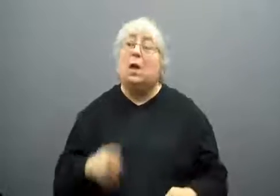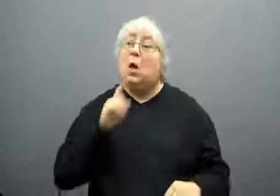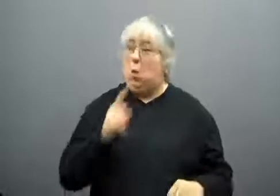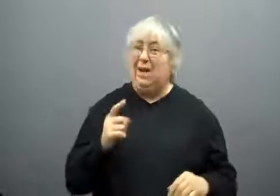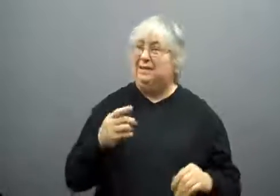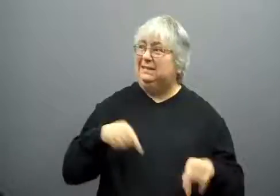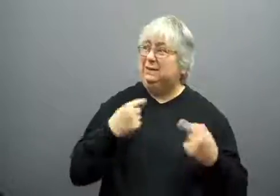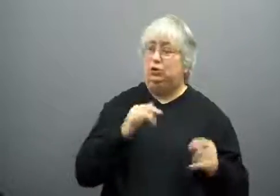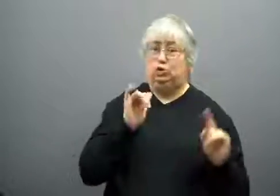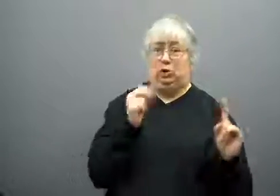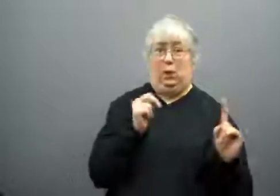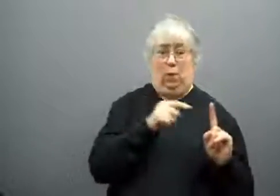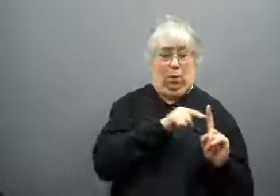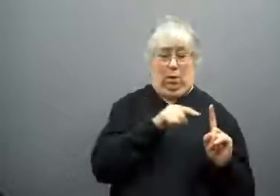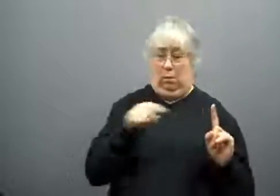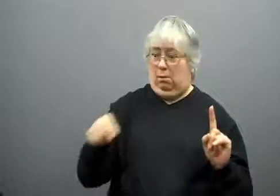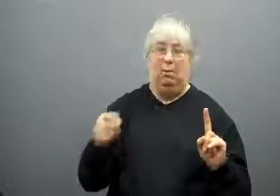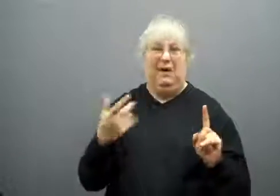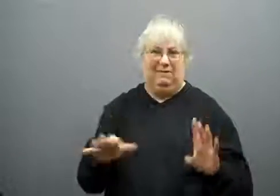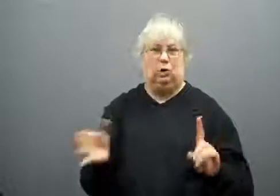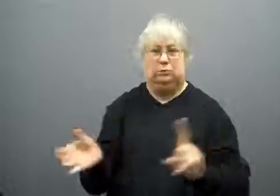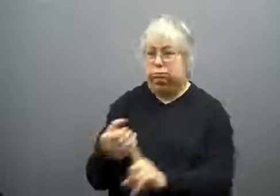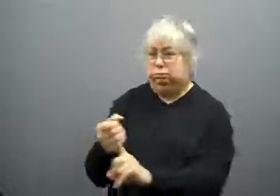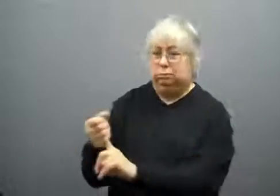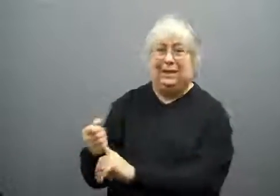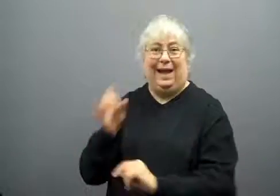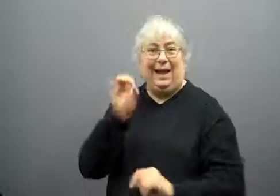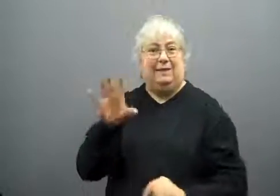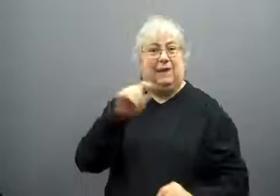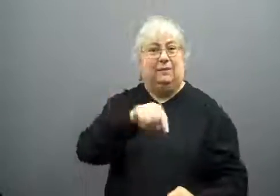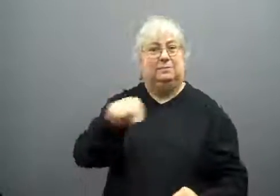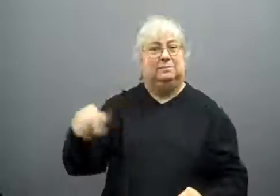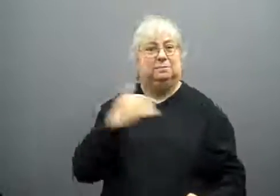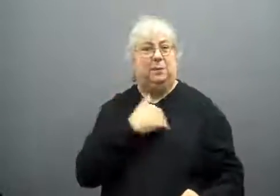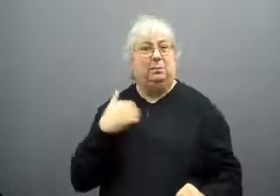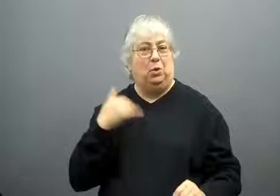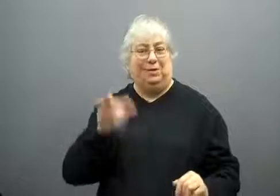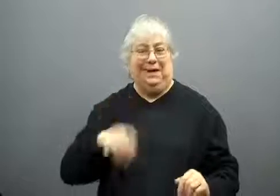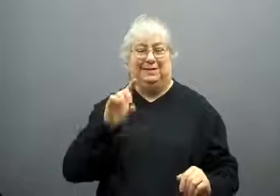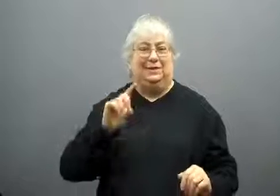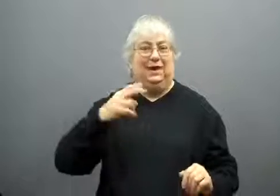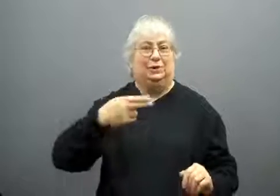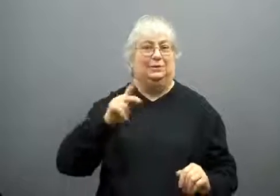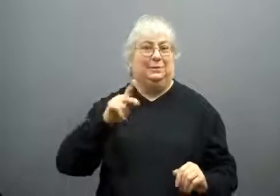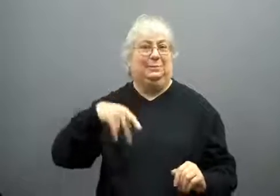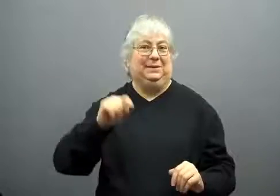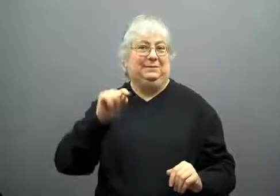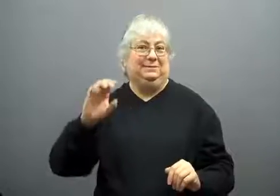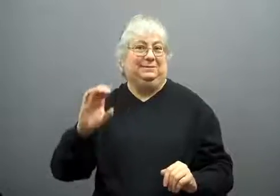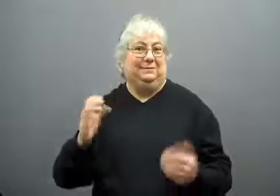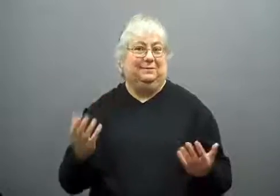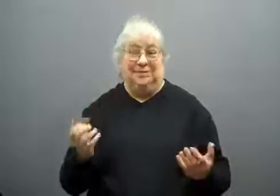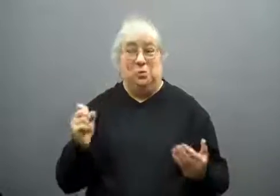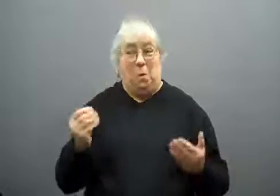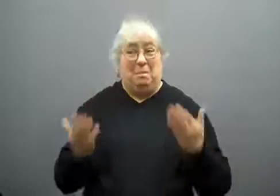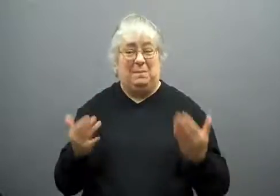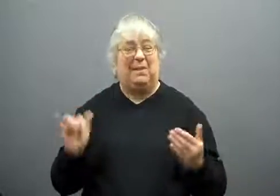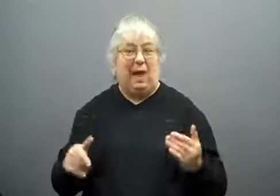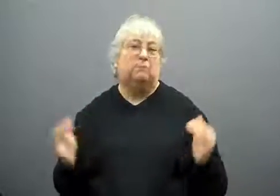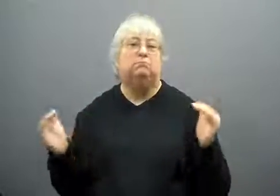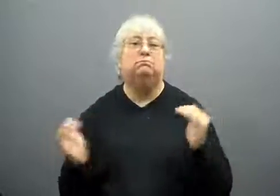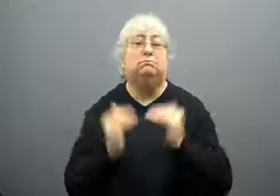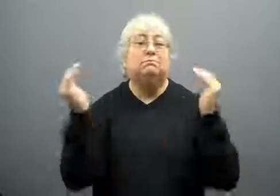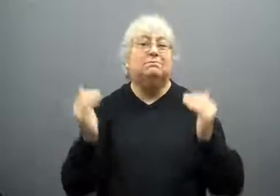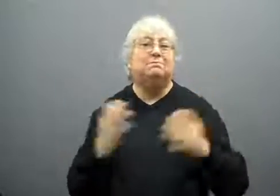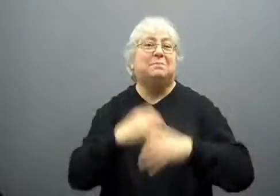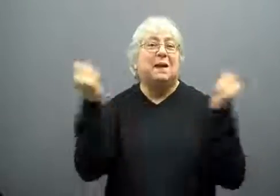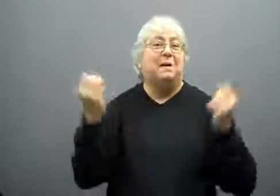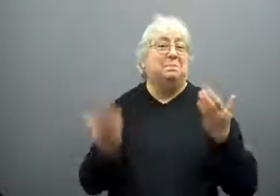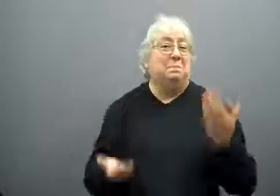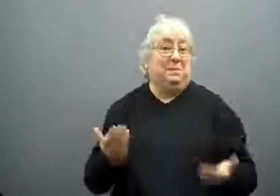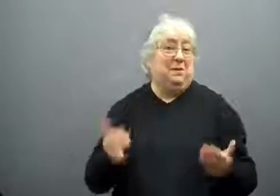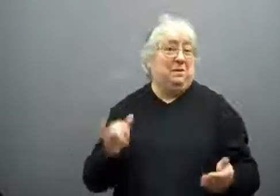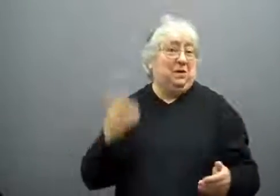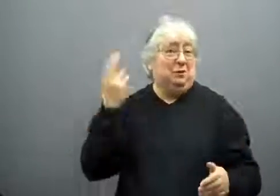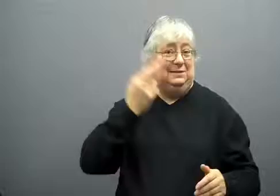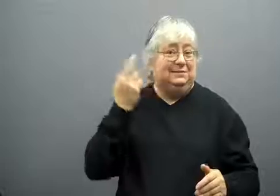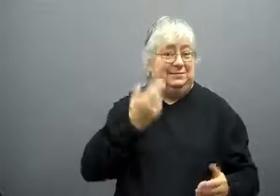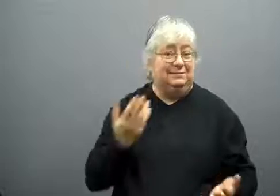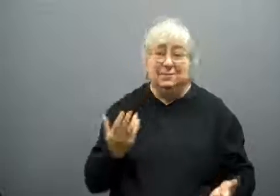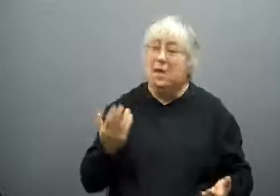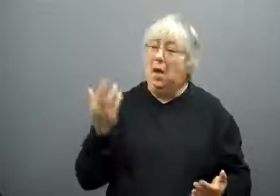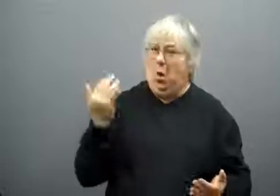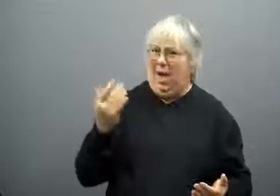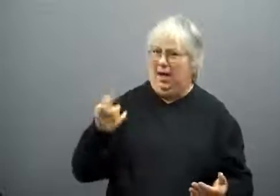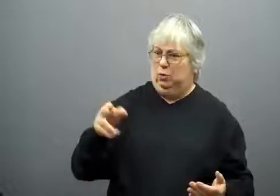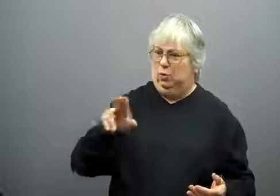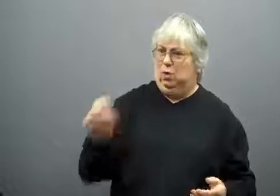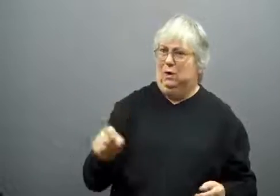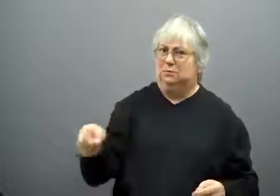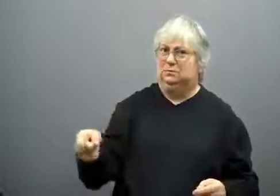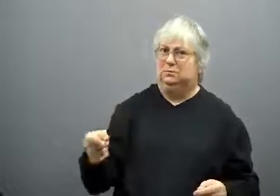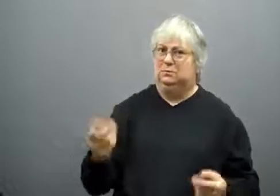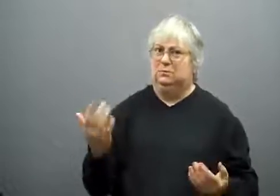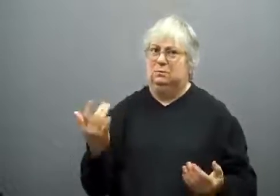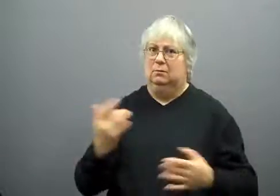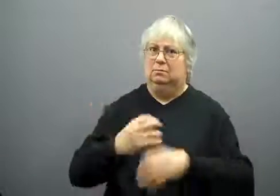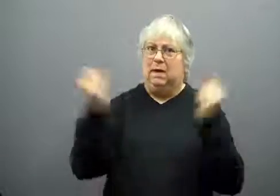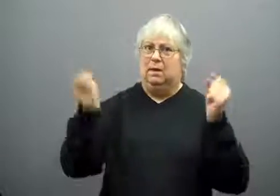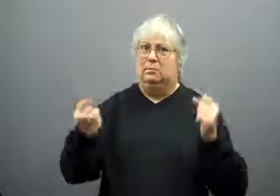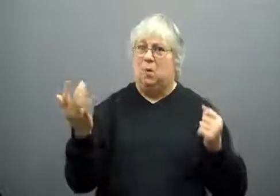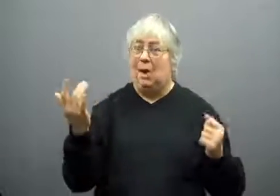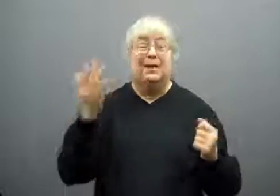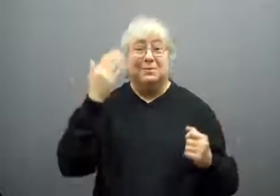85 members of the DHKP-C have been arrested since the beginning of January.